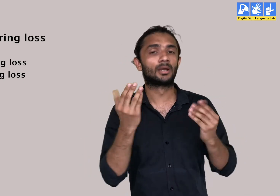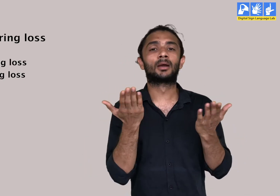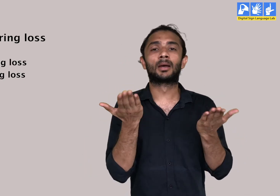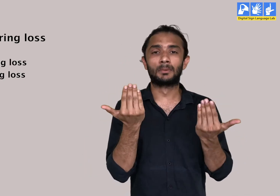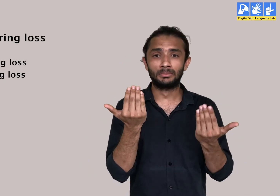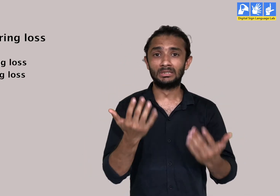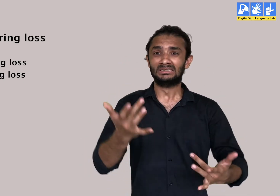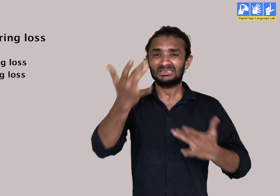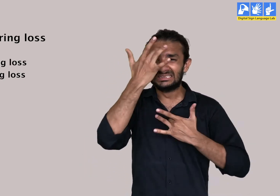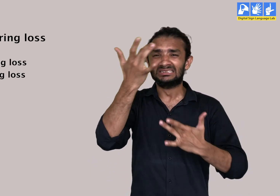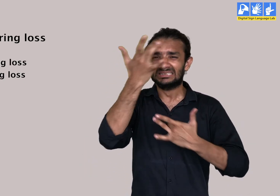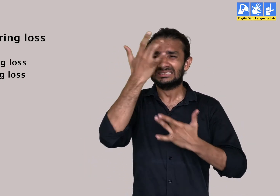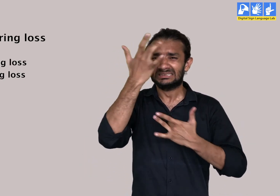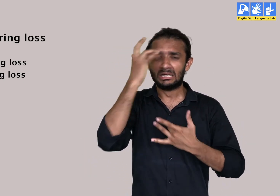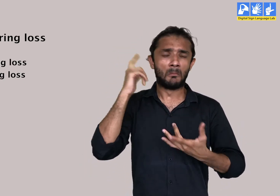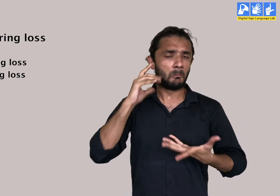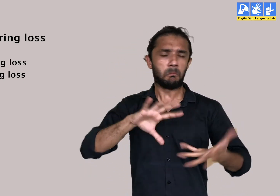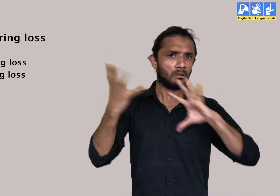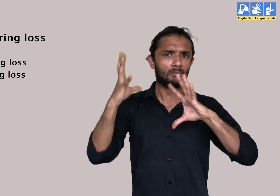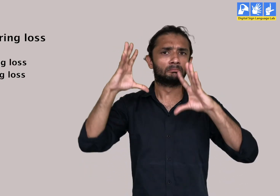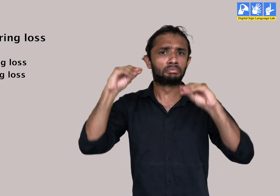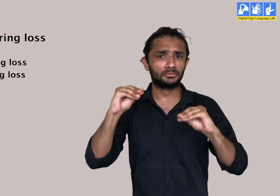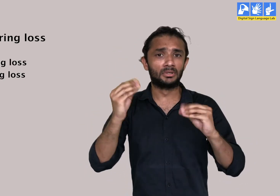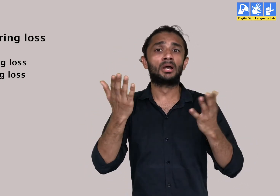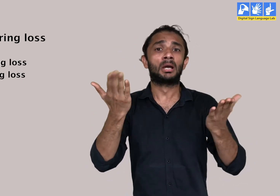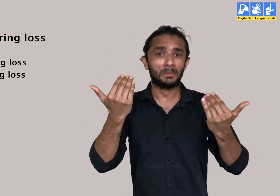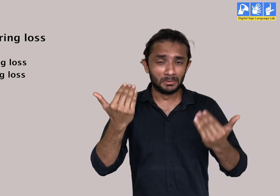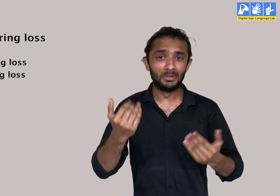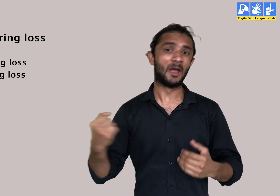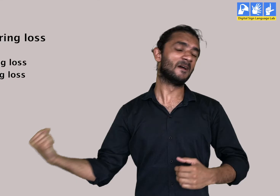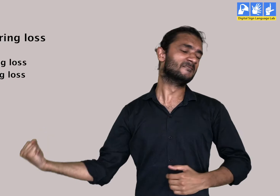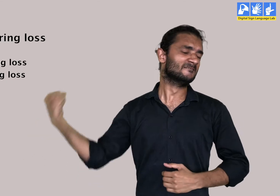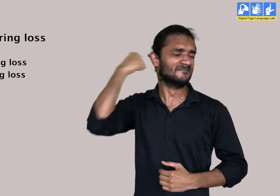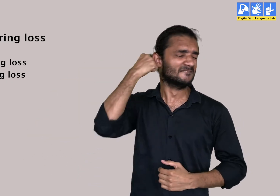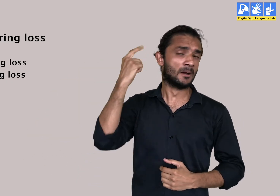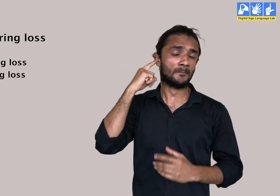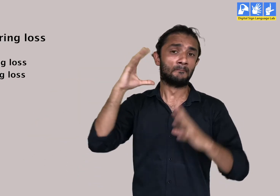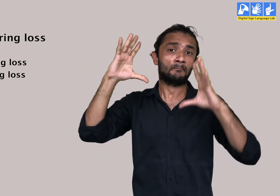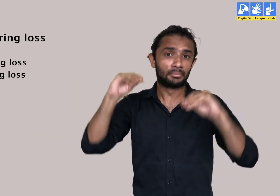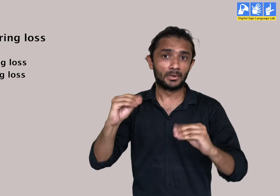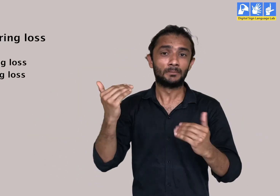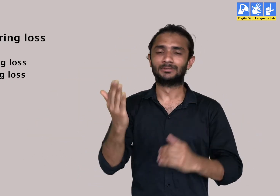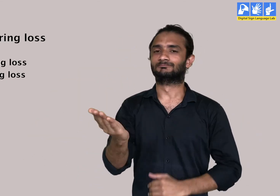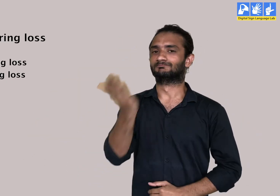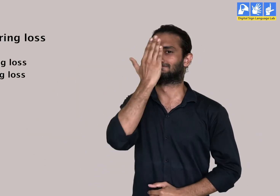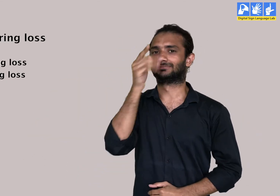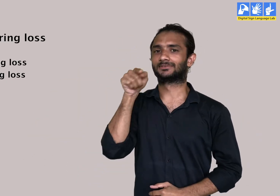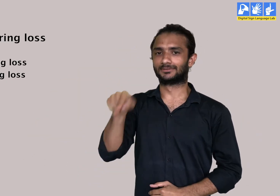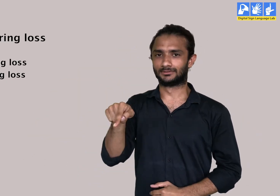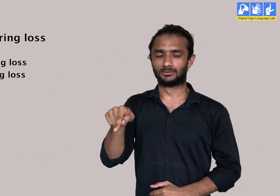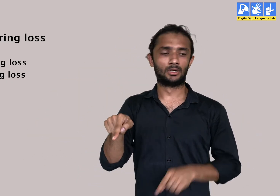It can happen due to a person getting into an accident, severe illness that may cause deafness or combat injury to the ear.